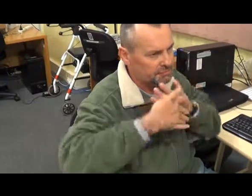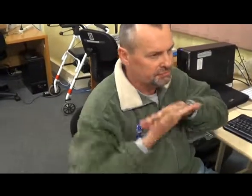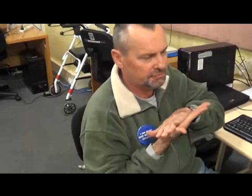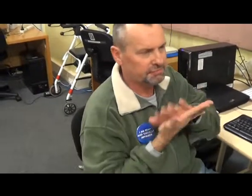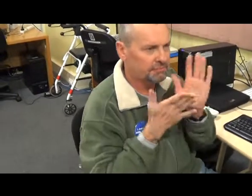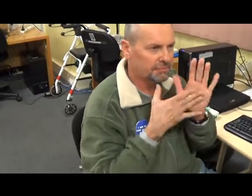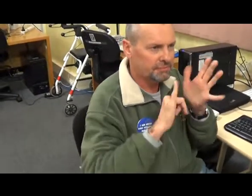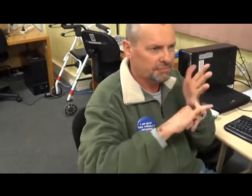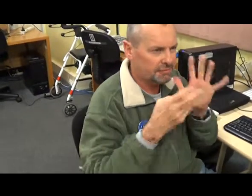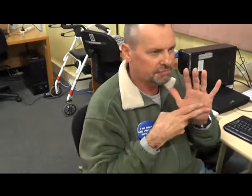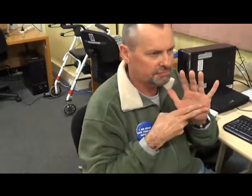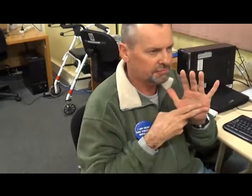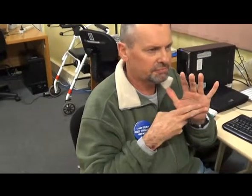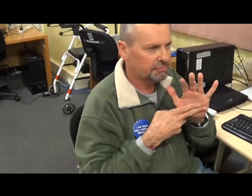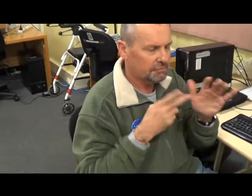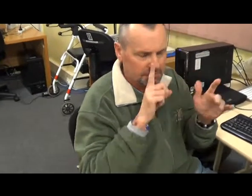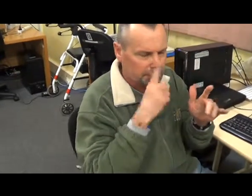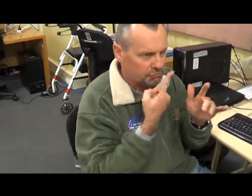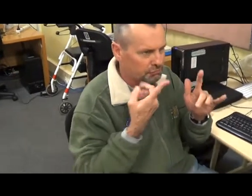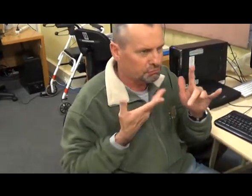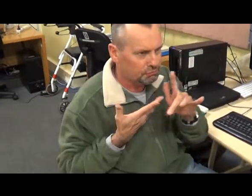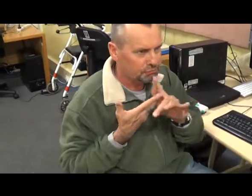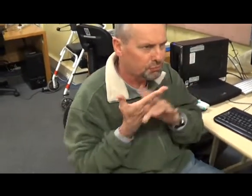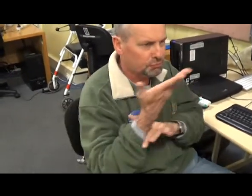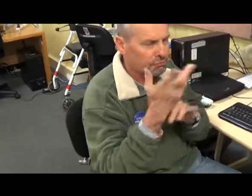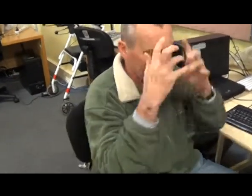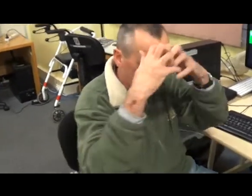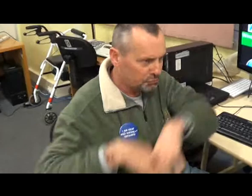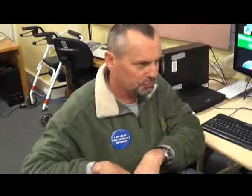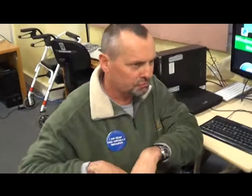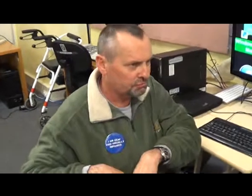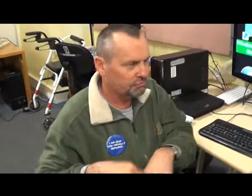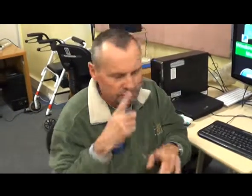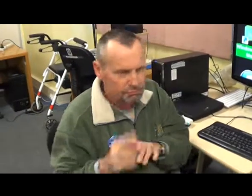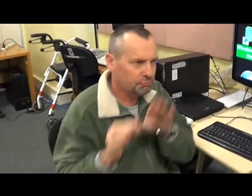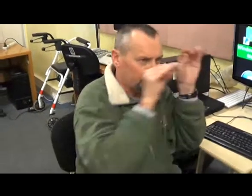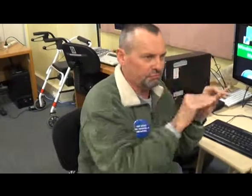MSN was recently integrated into Skype and if for some reason I can't access the NRS